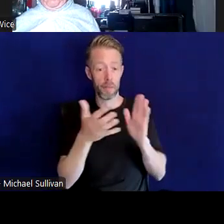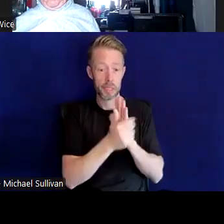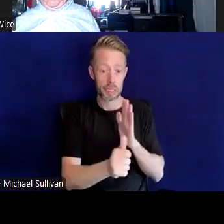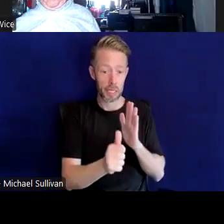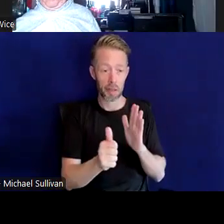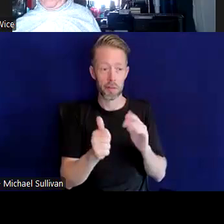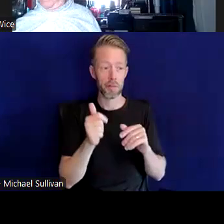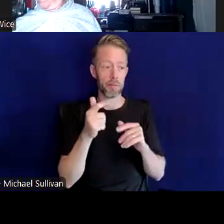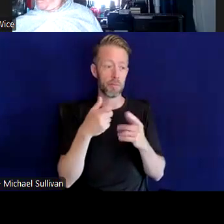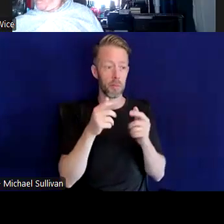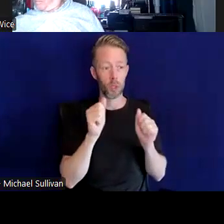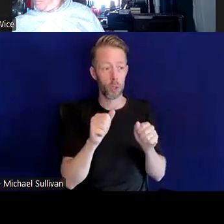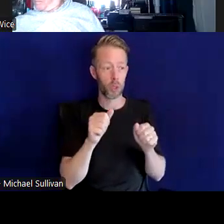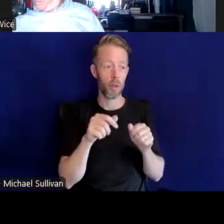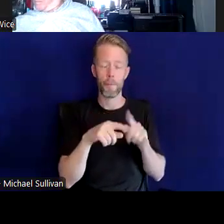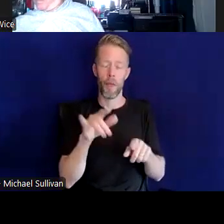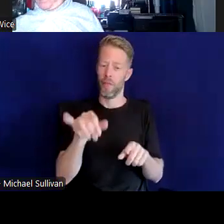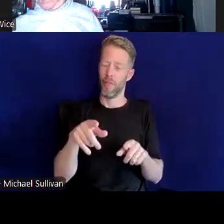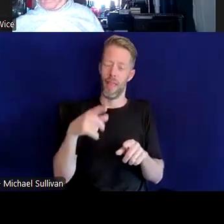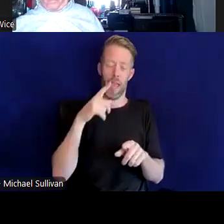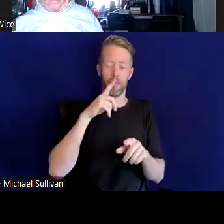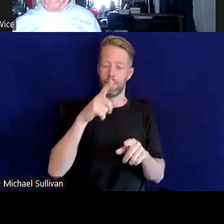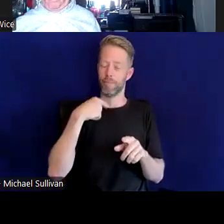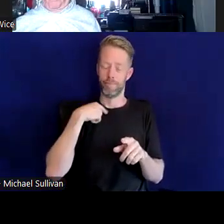have a particular skill set, but that's where I'll always say that I want to see the most